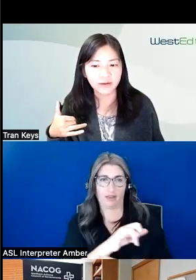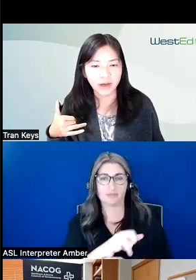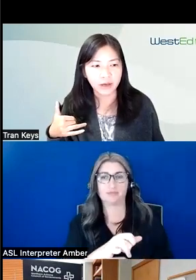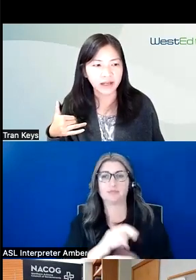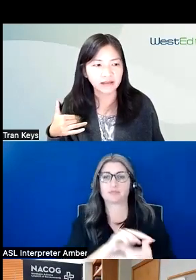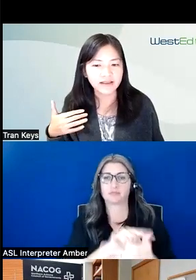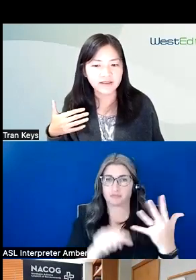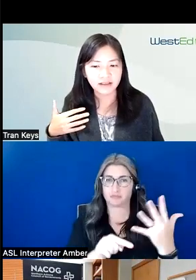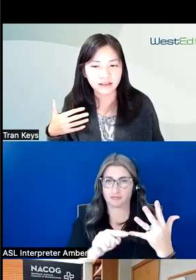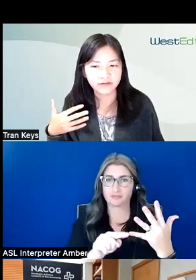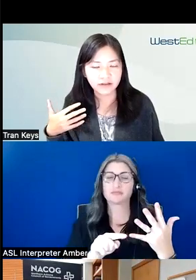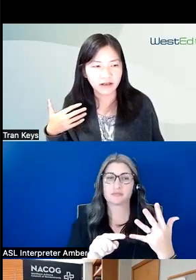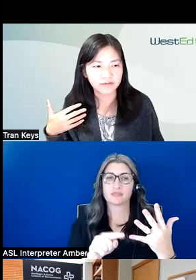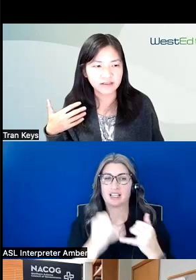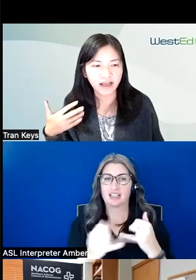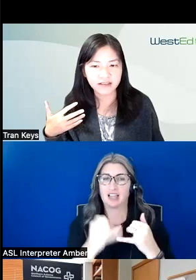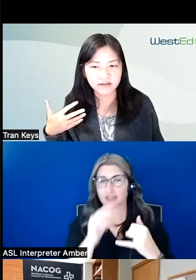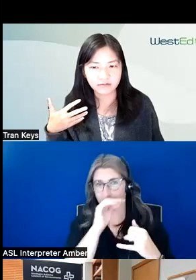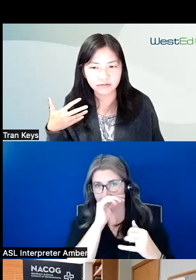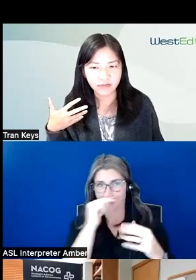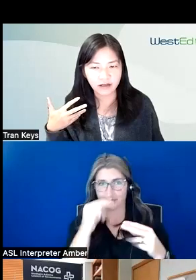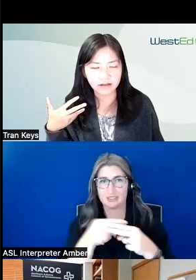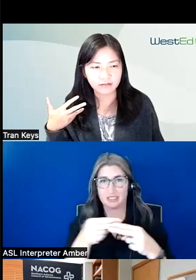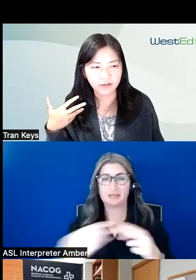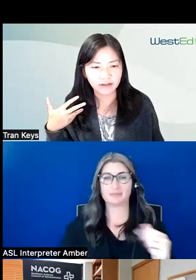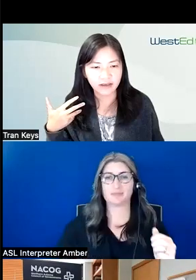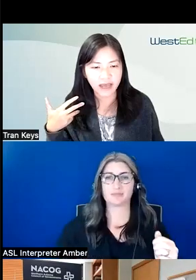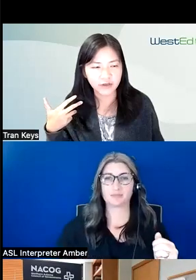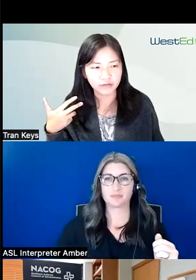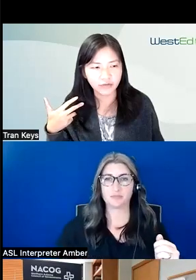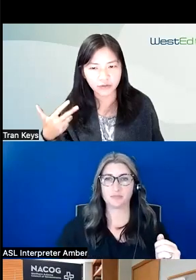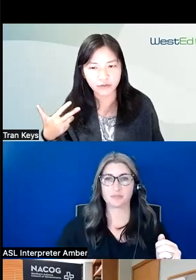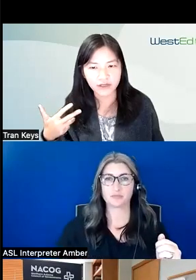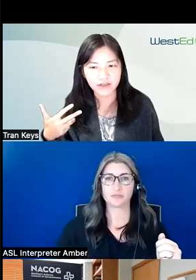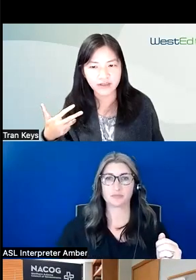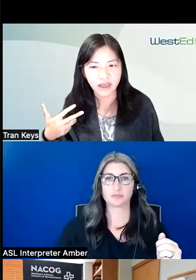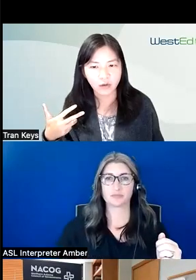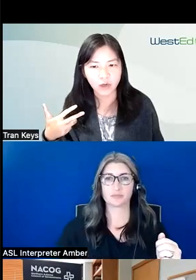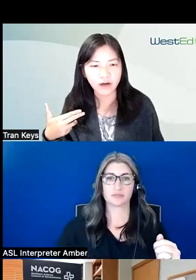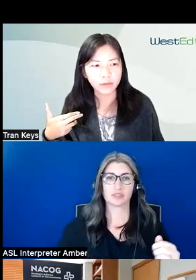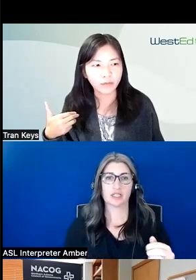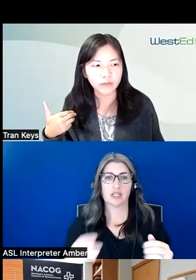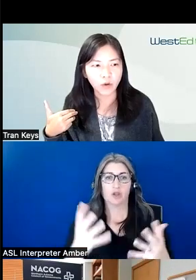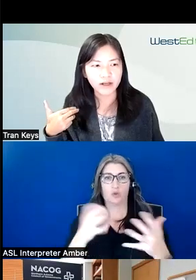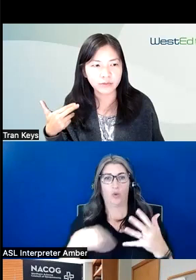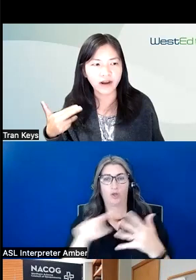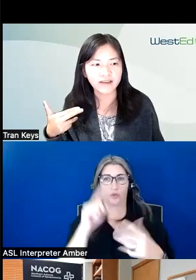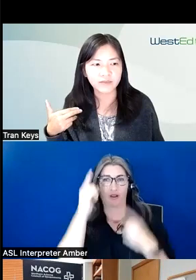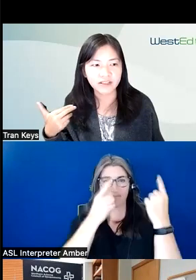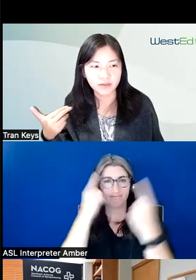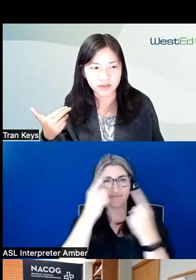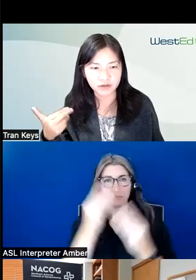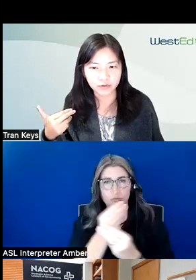Then my last slide to have you think through is, we wanted to provide some tips to improve